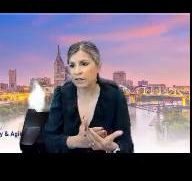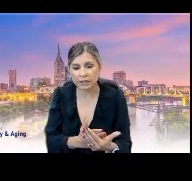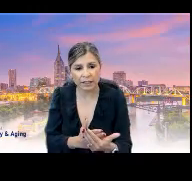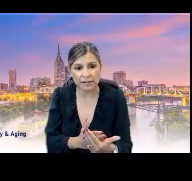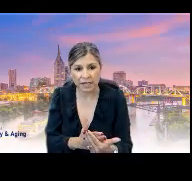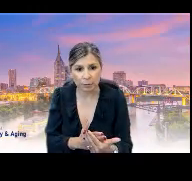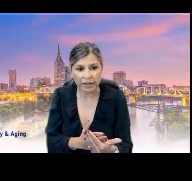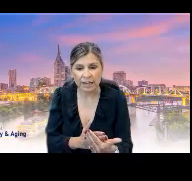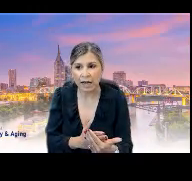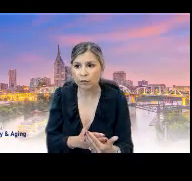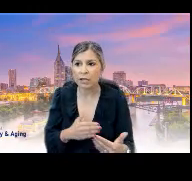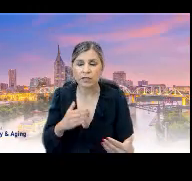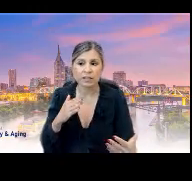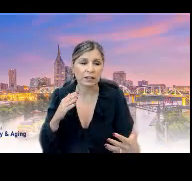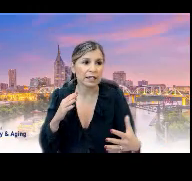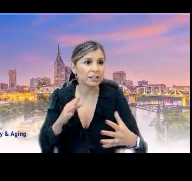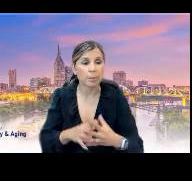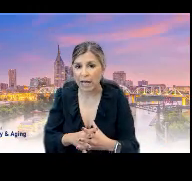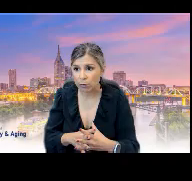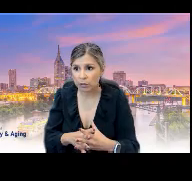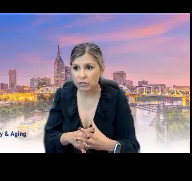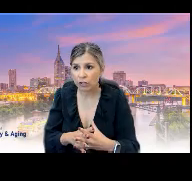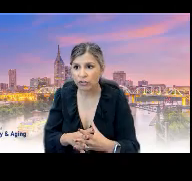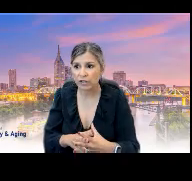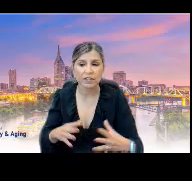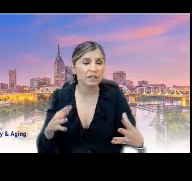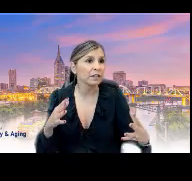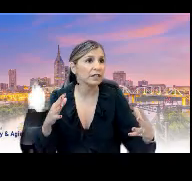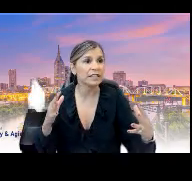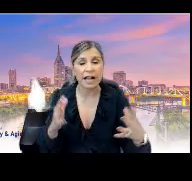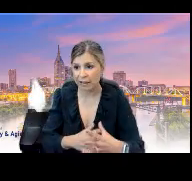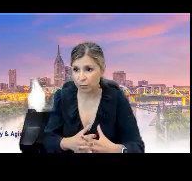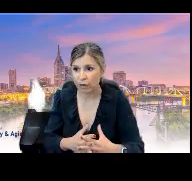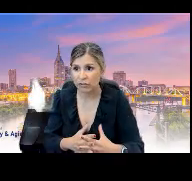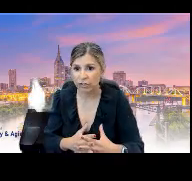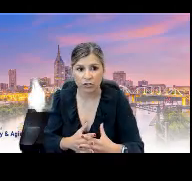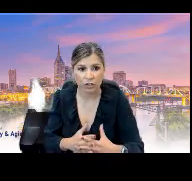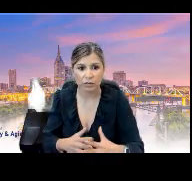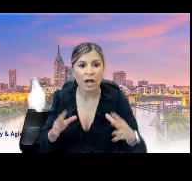This can lead to skin breakdown. This can lead to bowel obstructions. This can lead to aspiration issues.